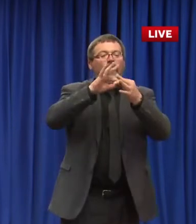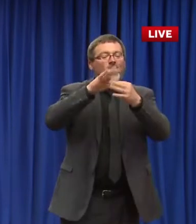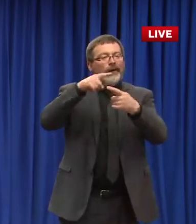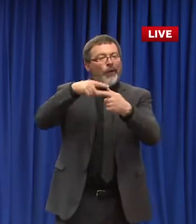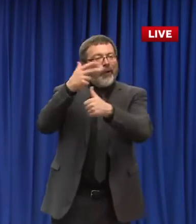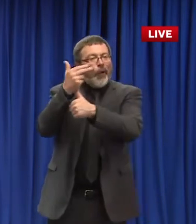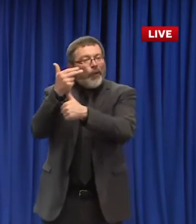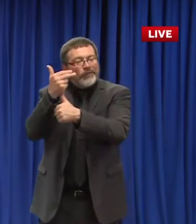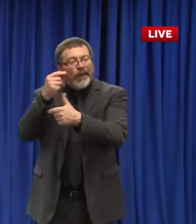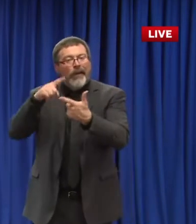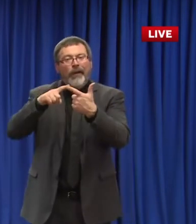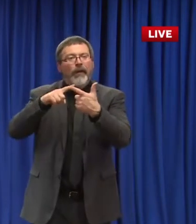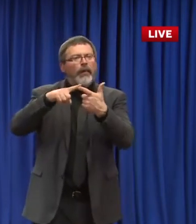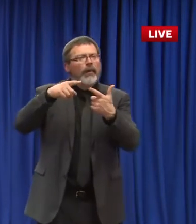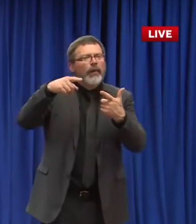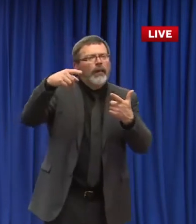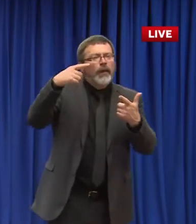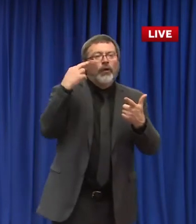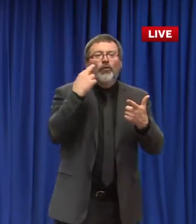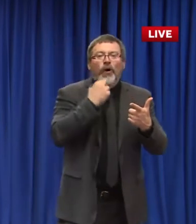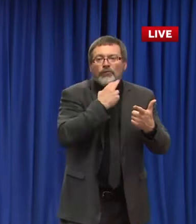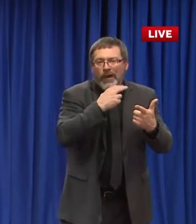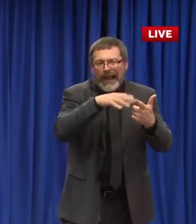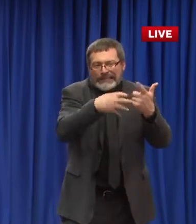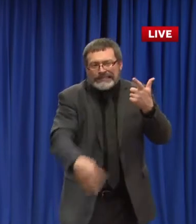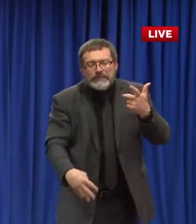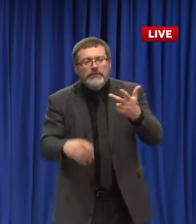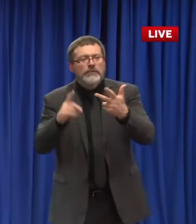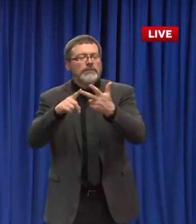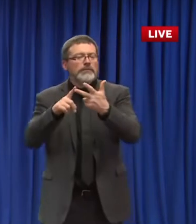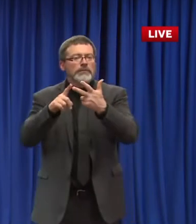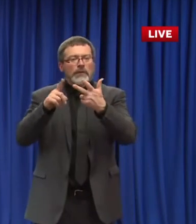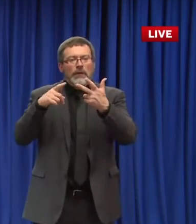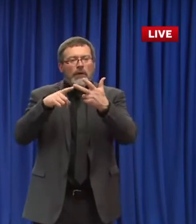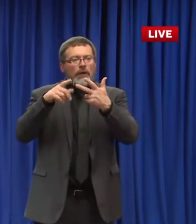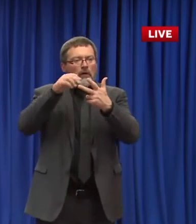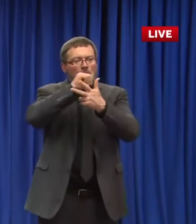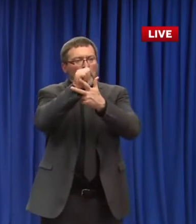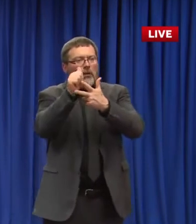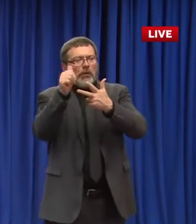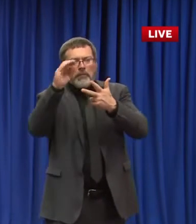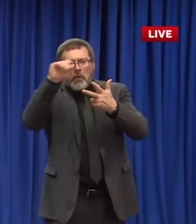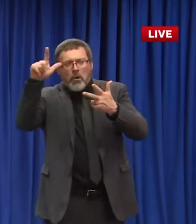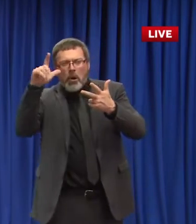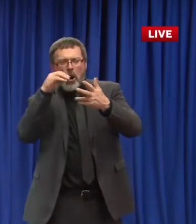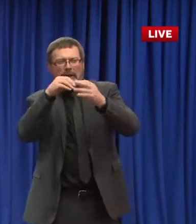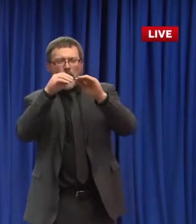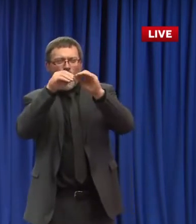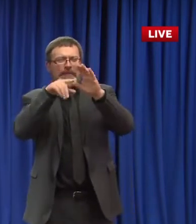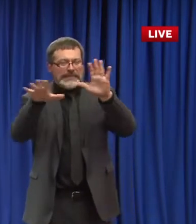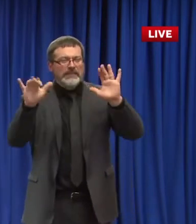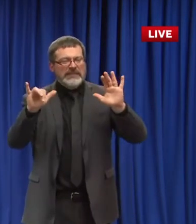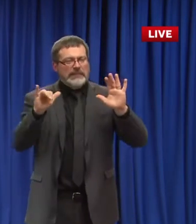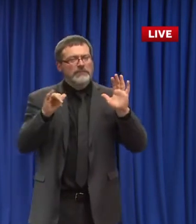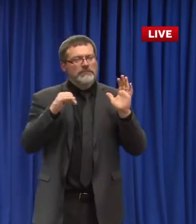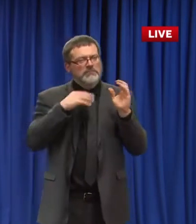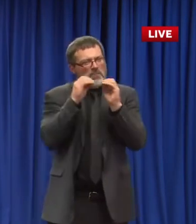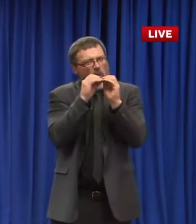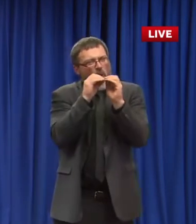WE HOPE TO TALK ABOUT MAYBE LODGING IN THE FUTURE OR ADDITIONAL POSITIONS WE CAN TAKE WITH RESTAURANTS OR ADDITIONAL POSITIONS WE CAN TAKE WITH MORE FLEXIBILITY WITH SOME OF THE